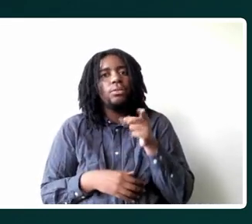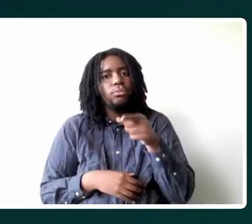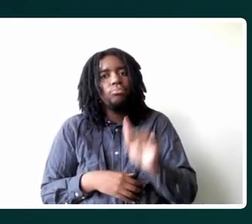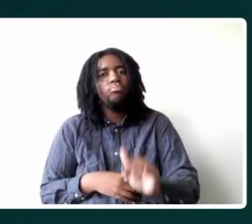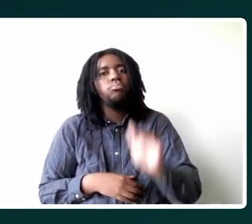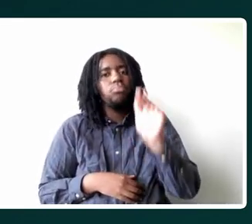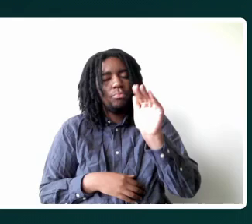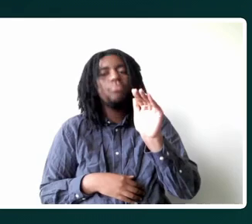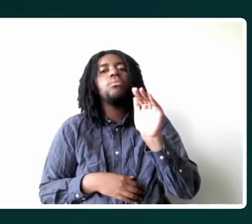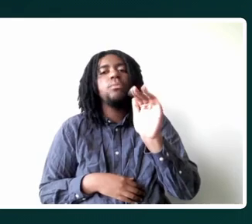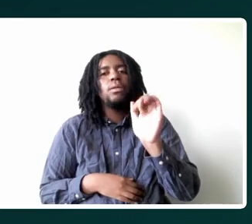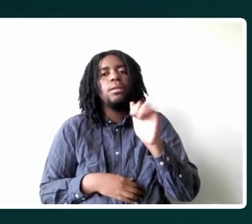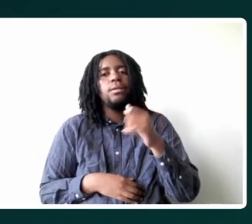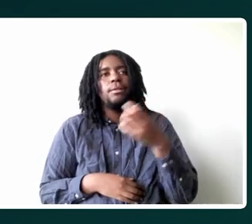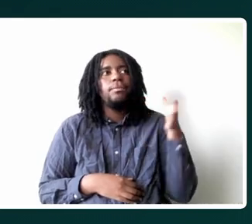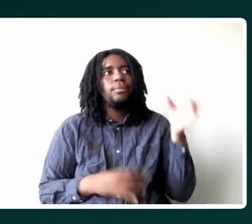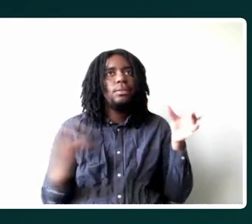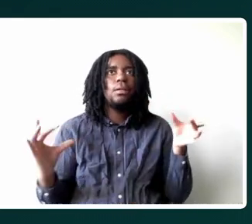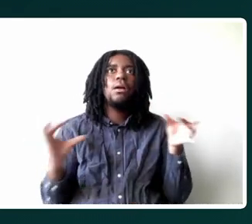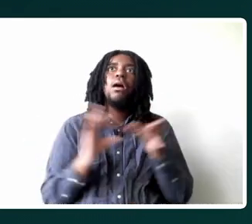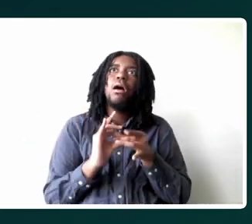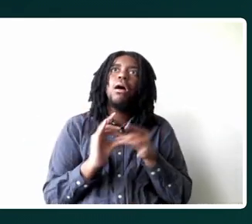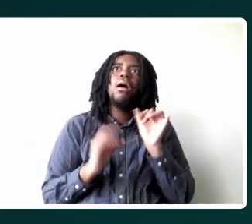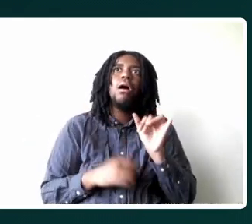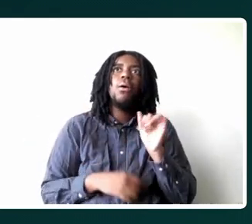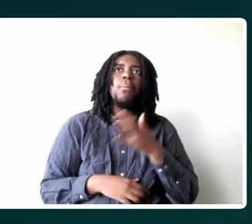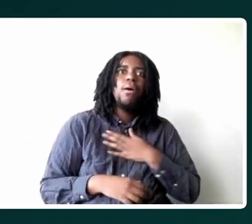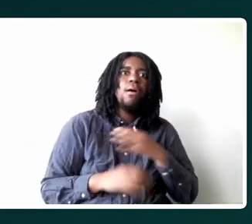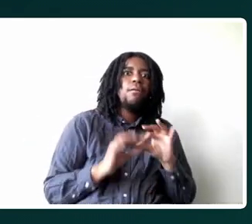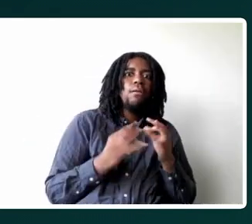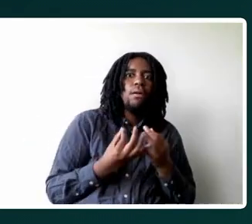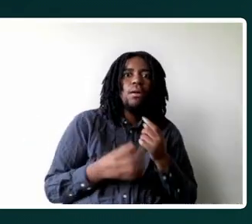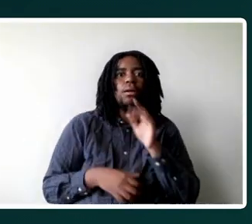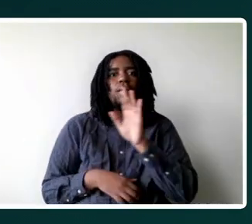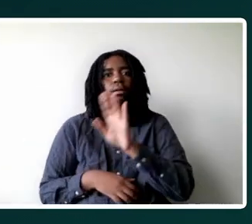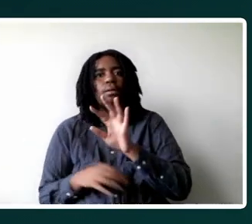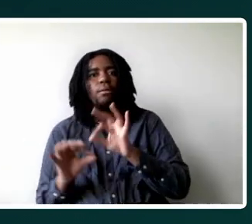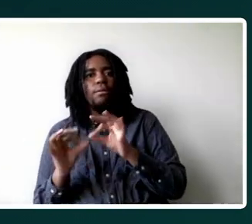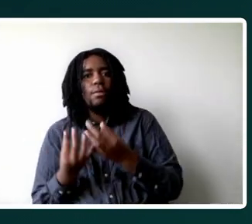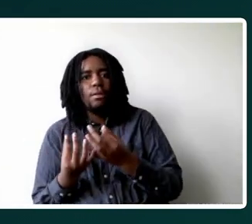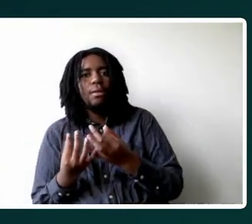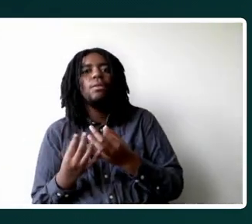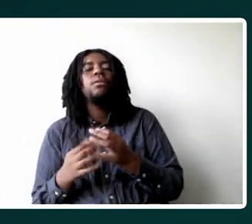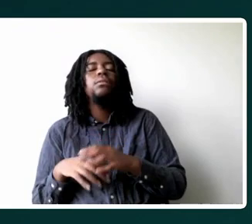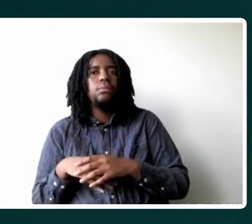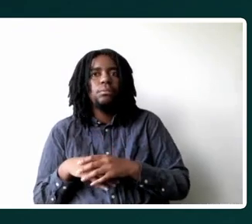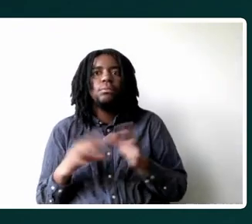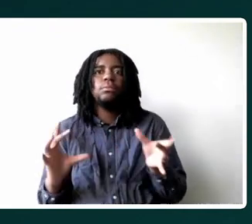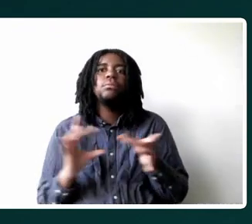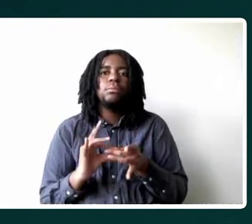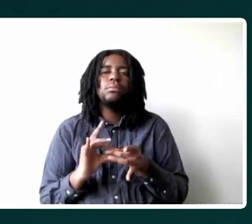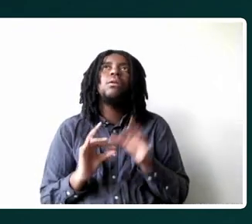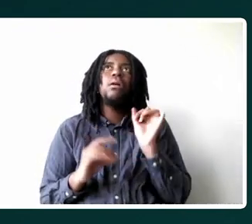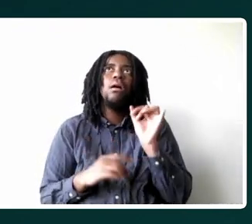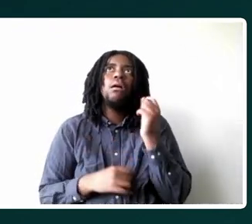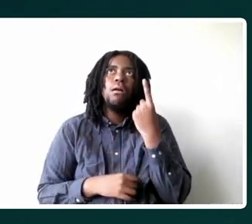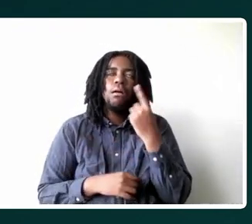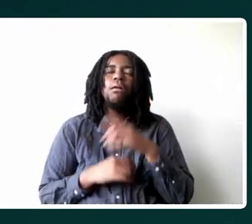the connections between this family and the lived experiences of your own family members. Thank you.